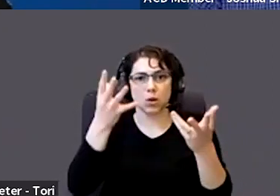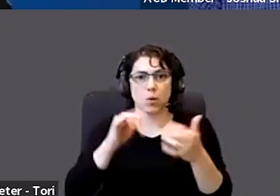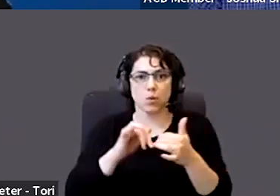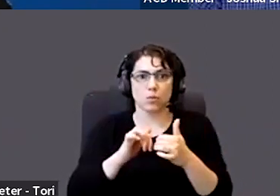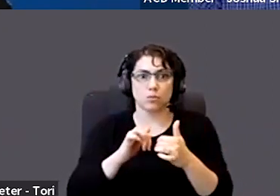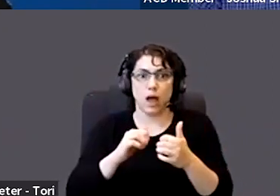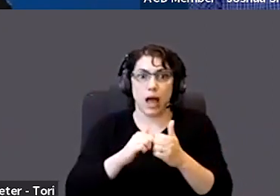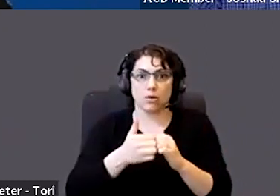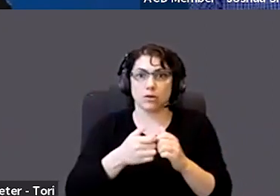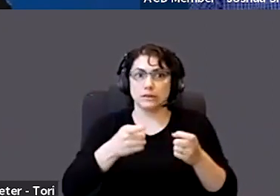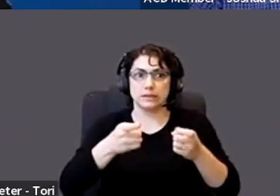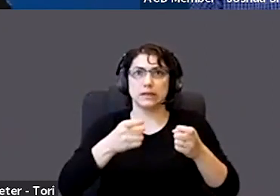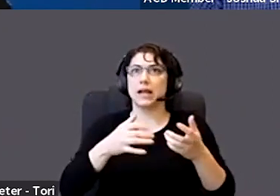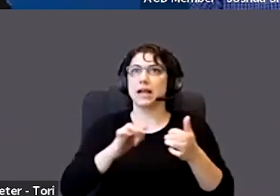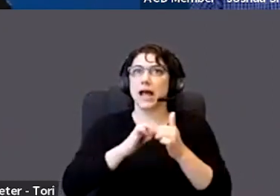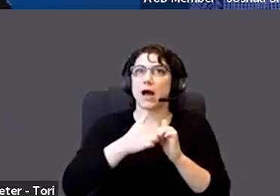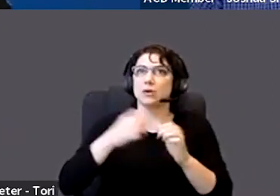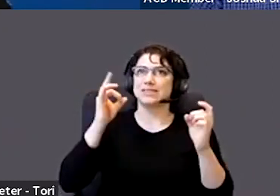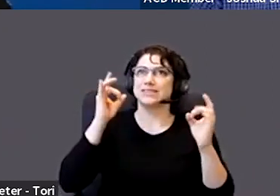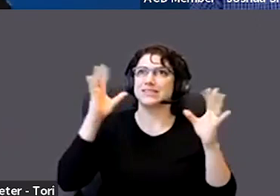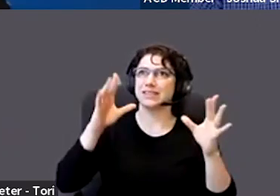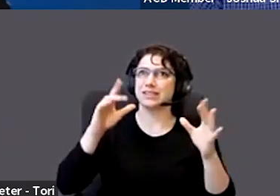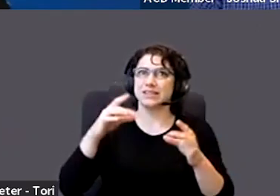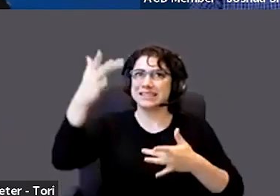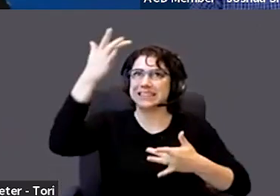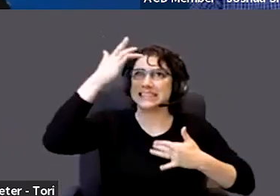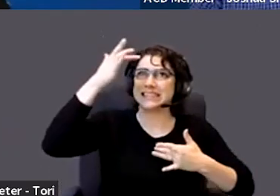of the disease itself, allowing them to plan. And this is just the beginning.